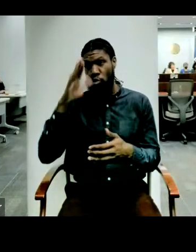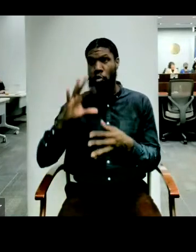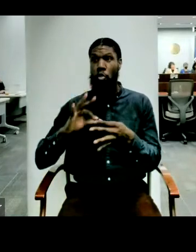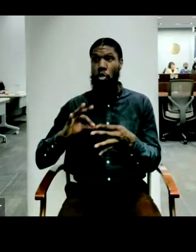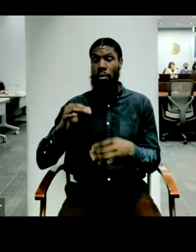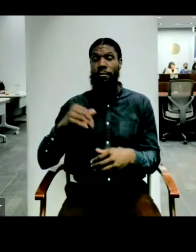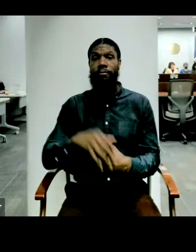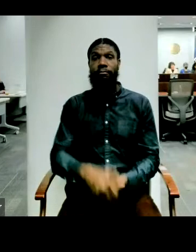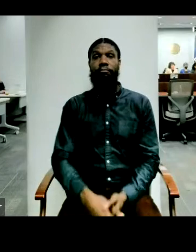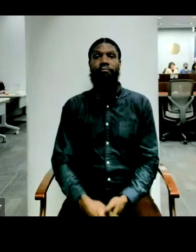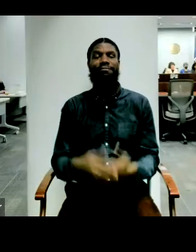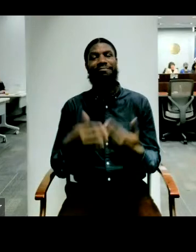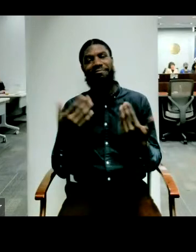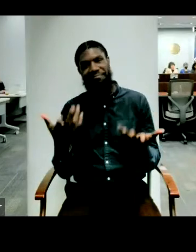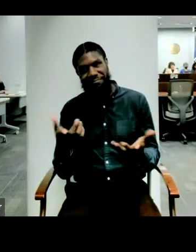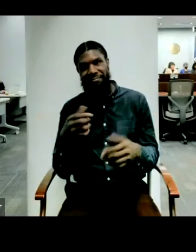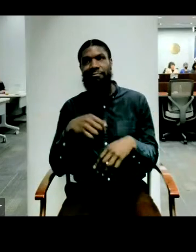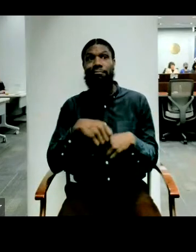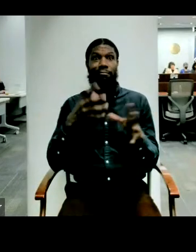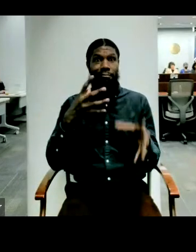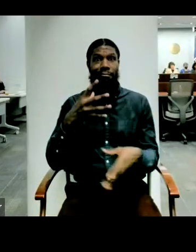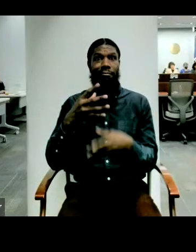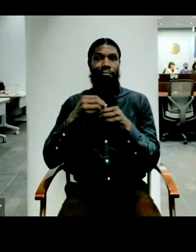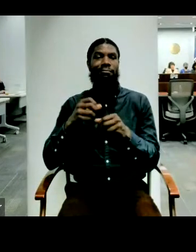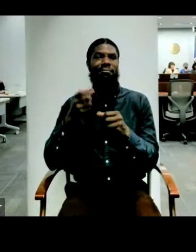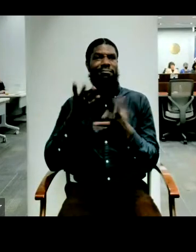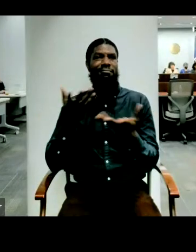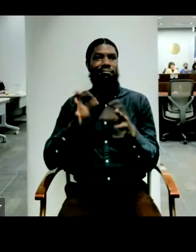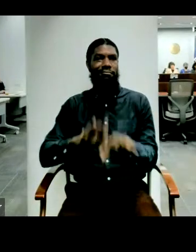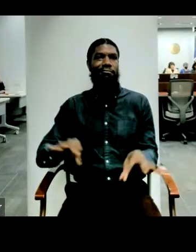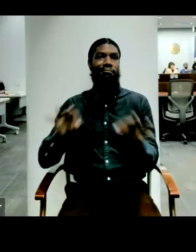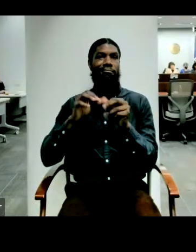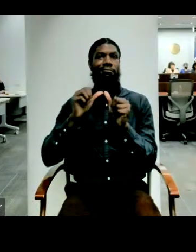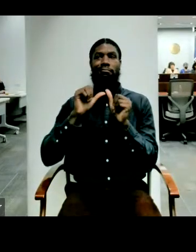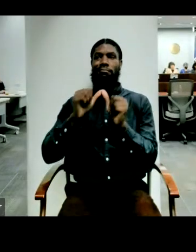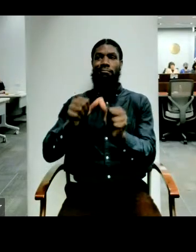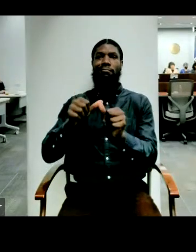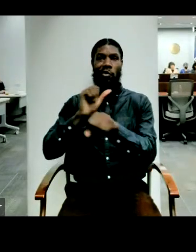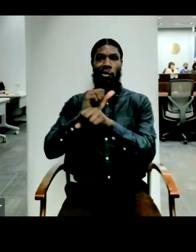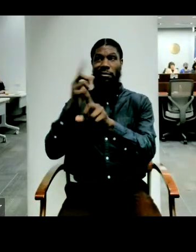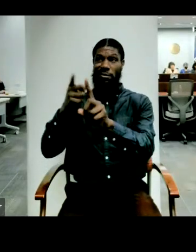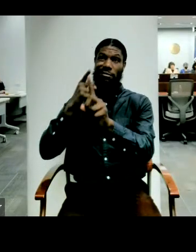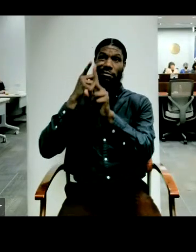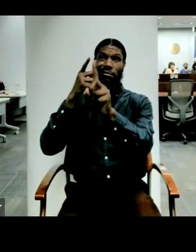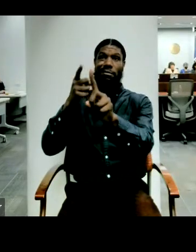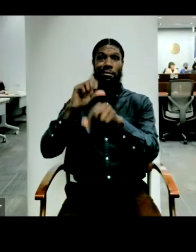Well in addition to the importance of continuing to work towards um reinstating pay data